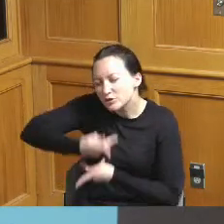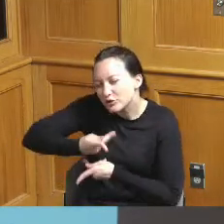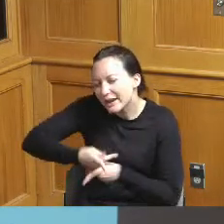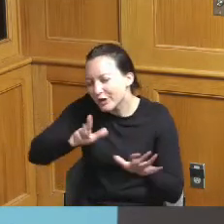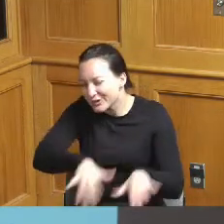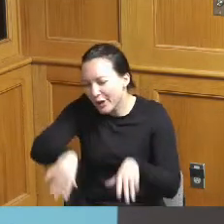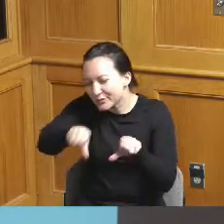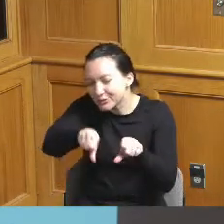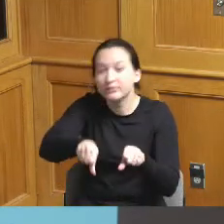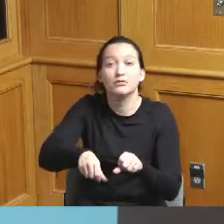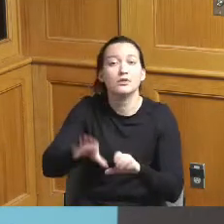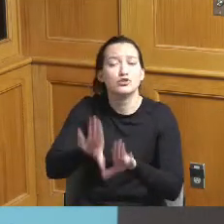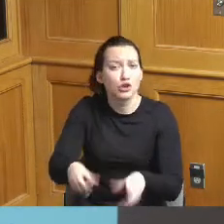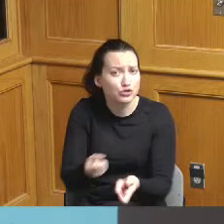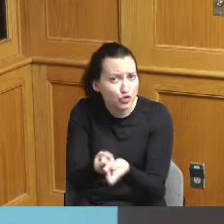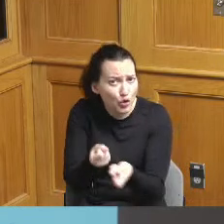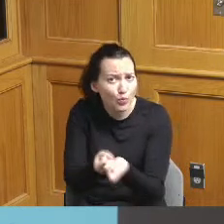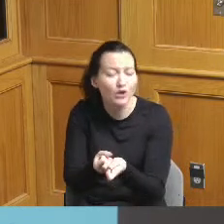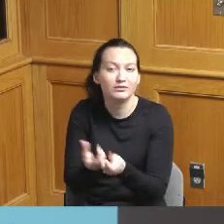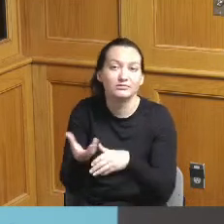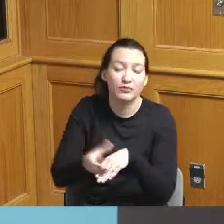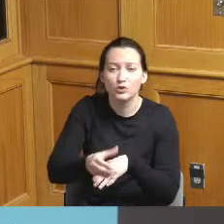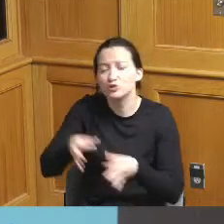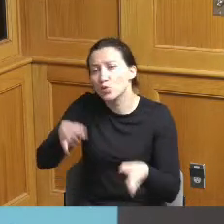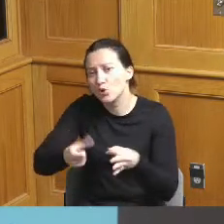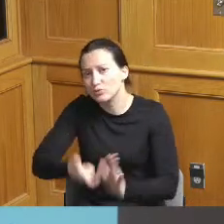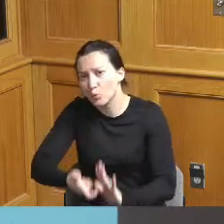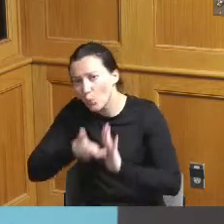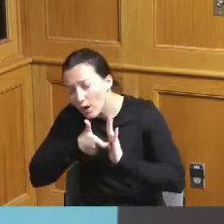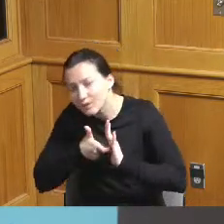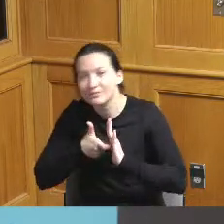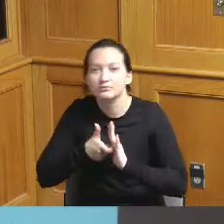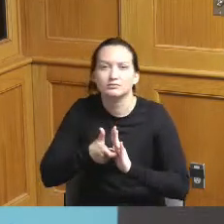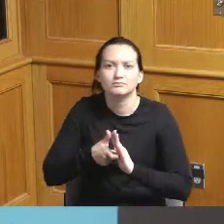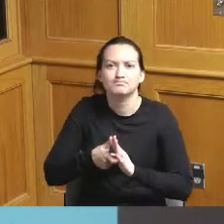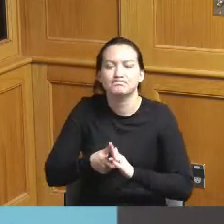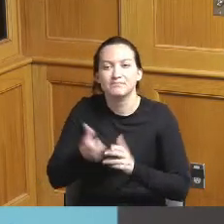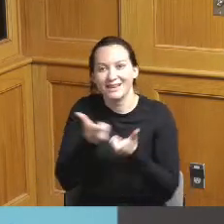child support handles enforcement of court orders including conducting Administrative Hearings